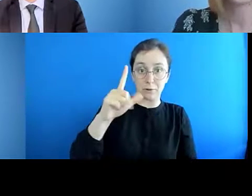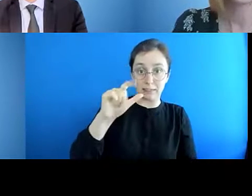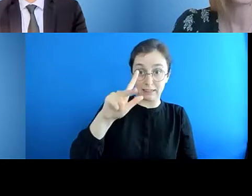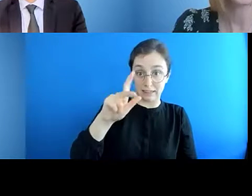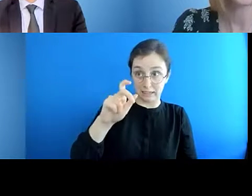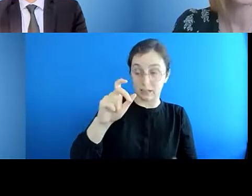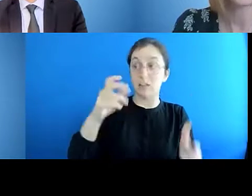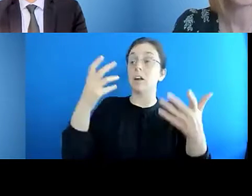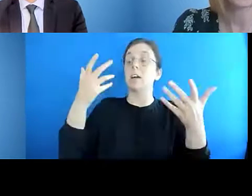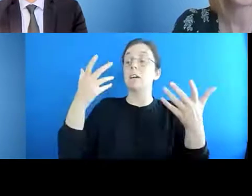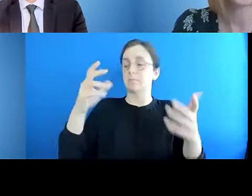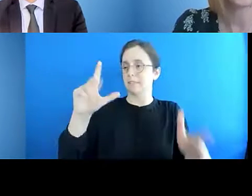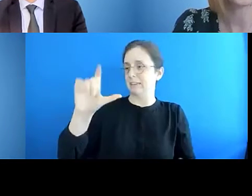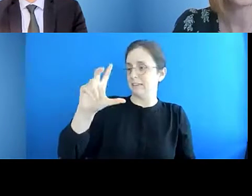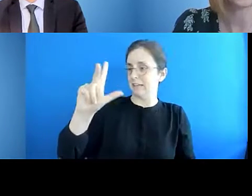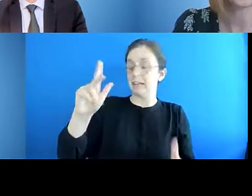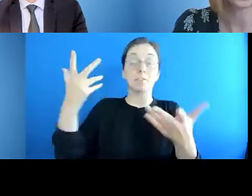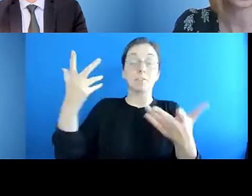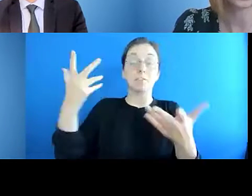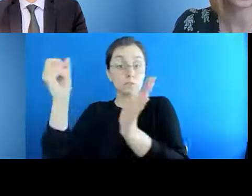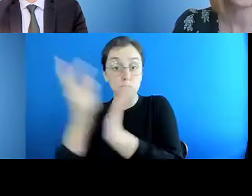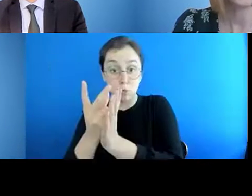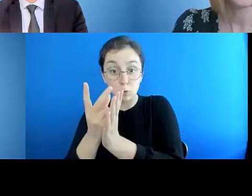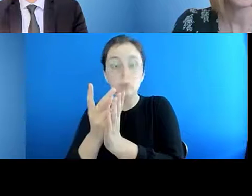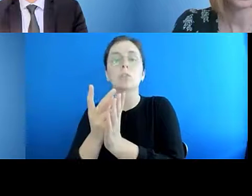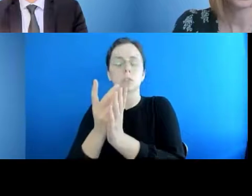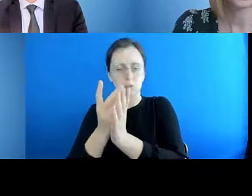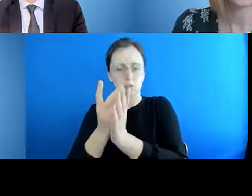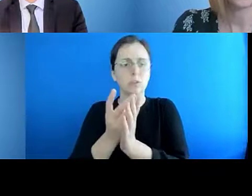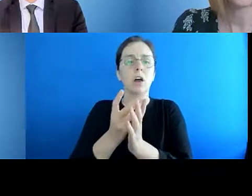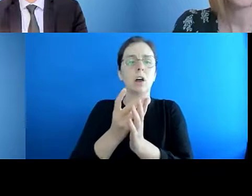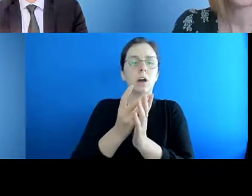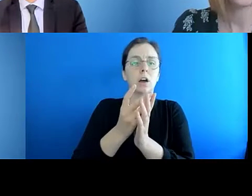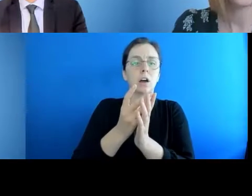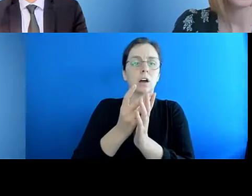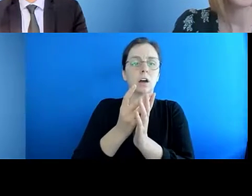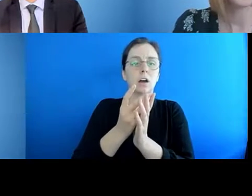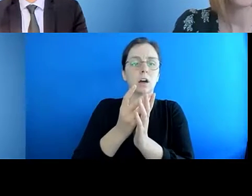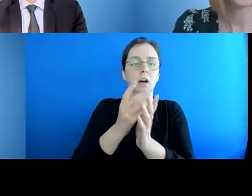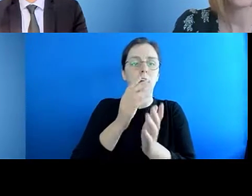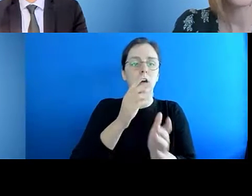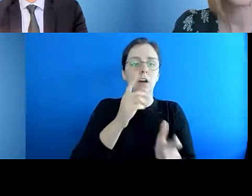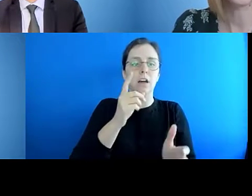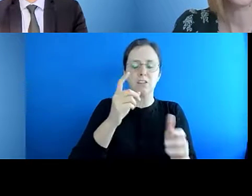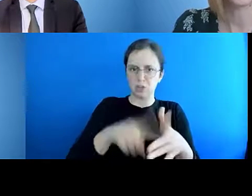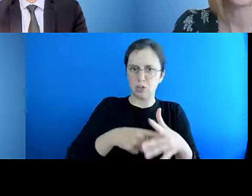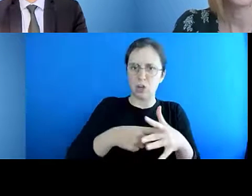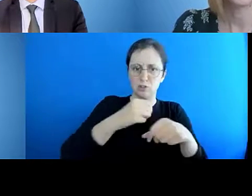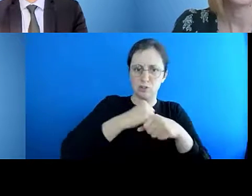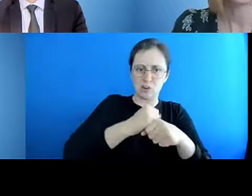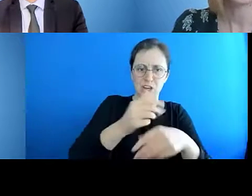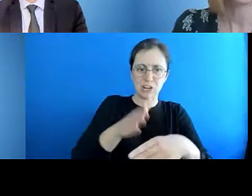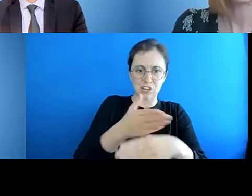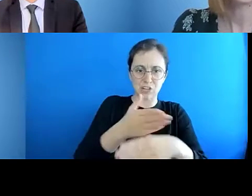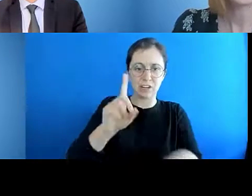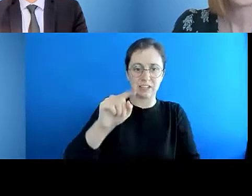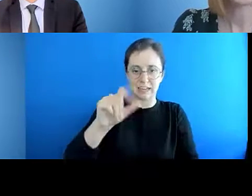we certainly want to hear about the progress of doing so, and so you can point to where shared data